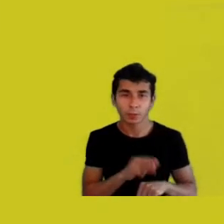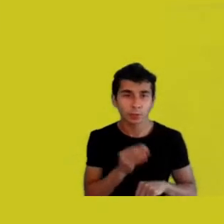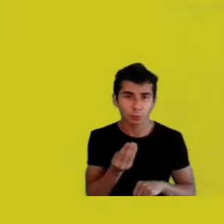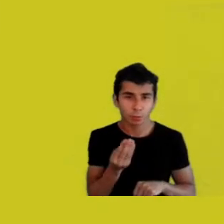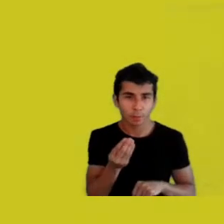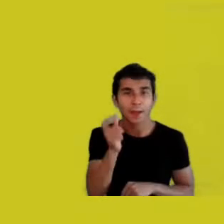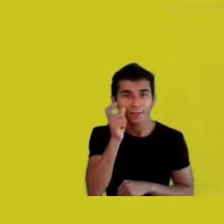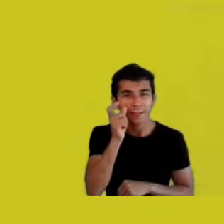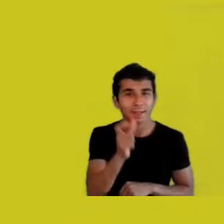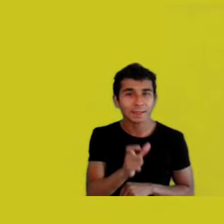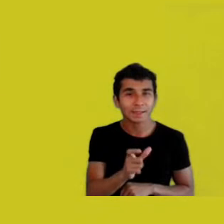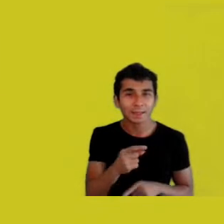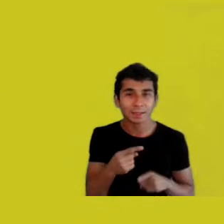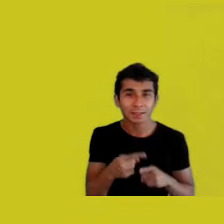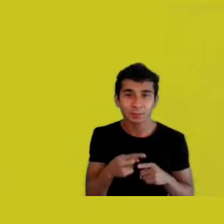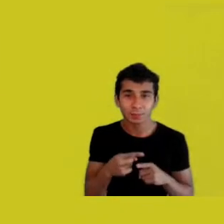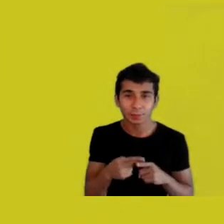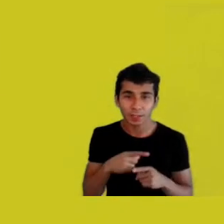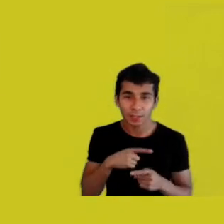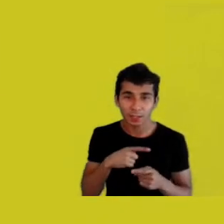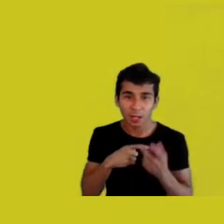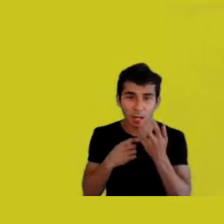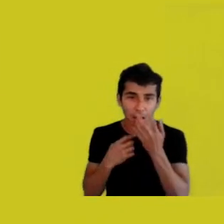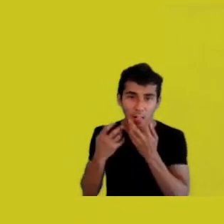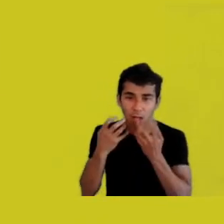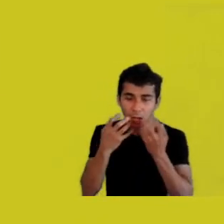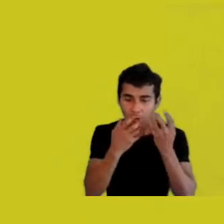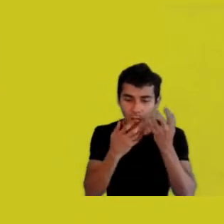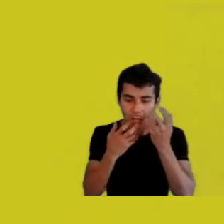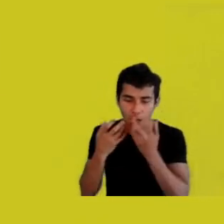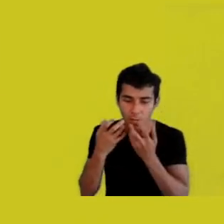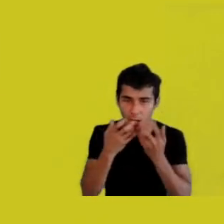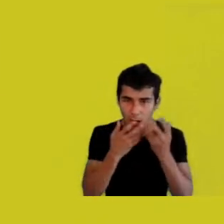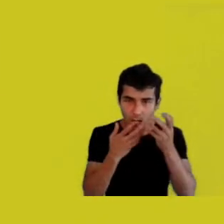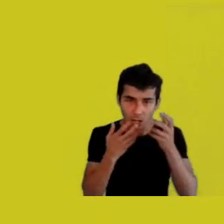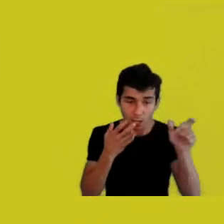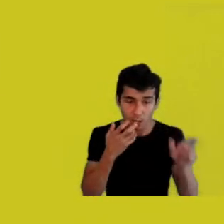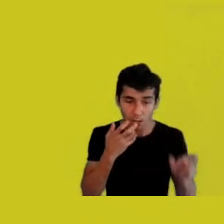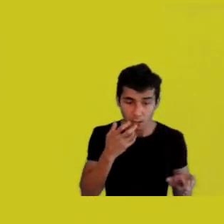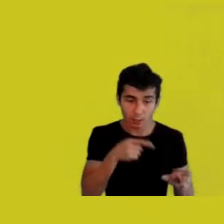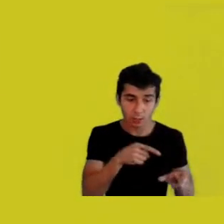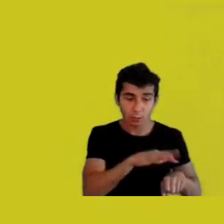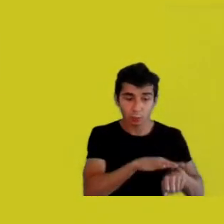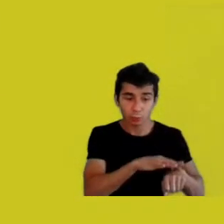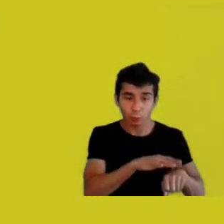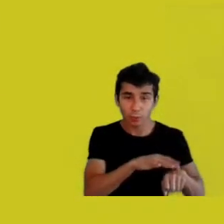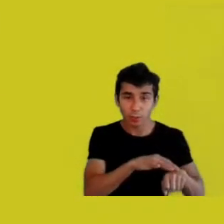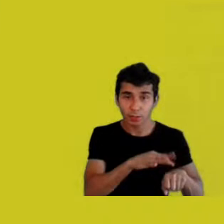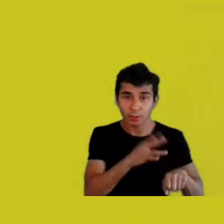and they hog the sick person’s body, that’s the Marubo term, they claim it,